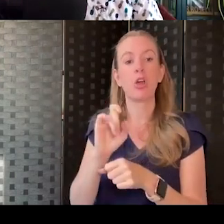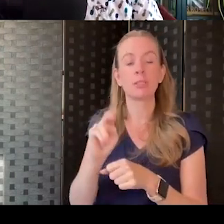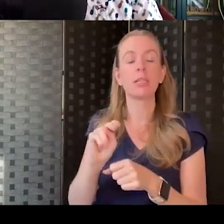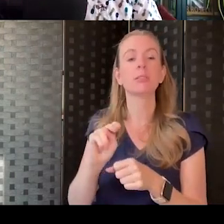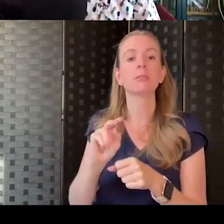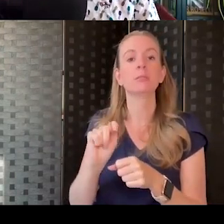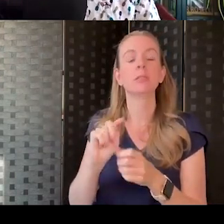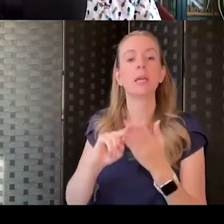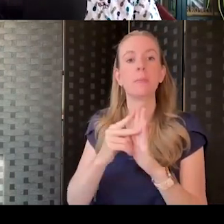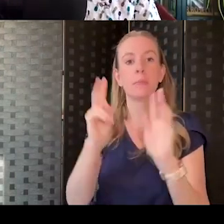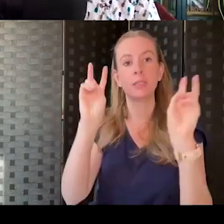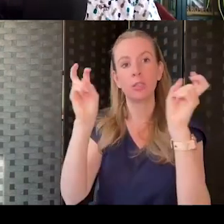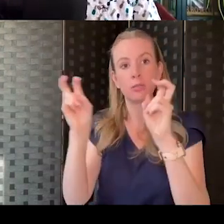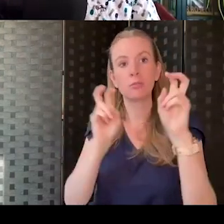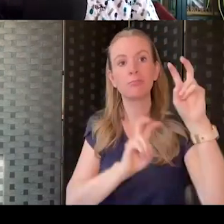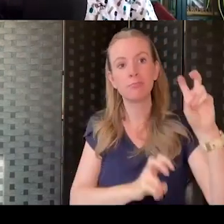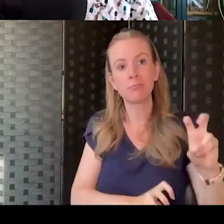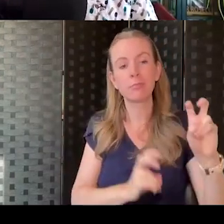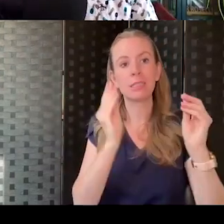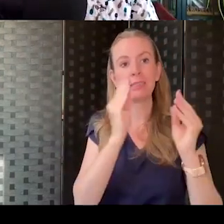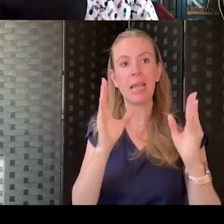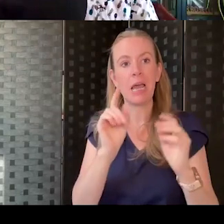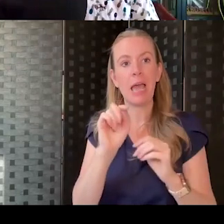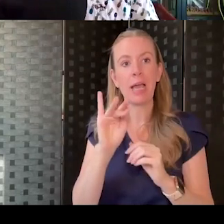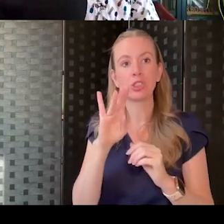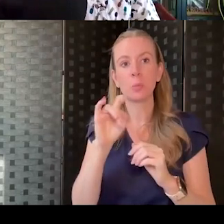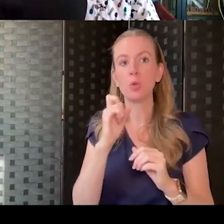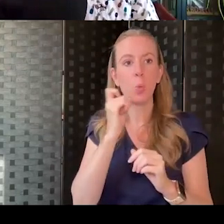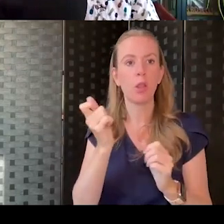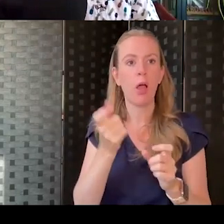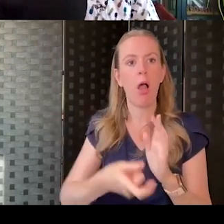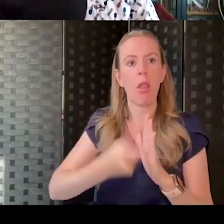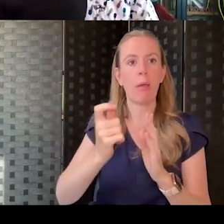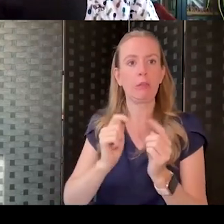perhaps in data attributes. Those will not auto translate. This is a case where you might need